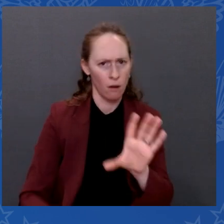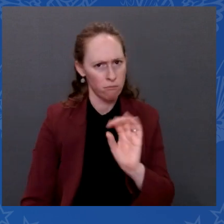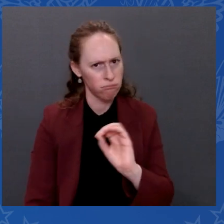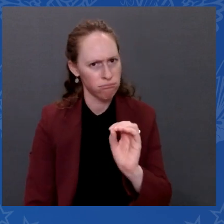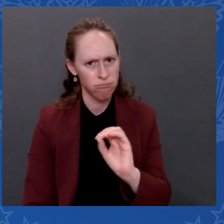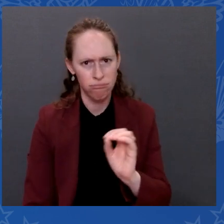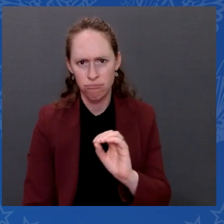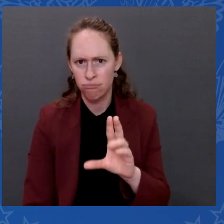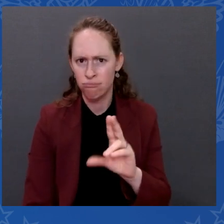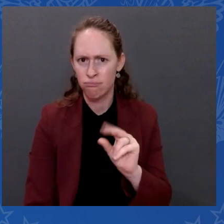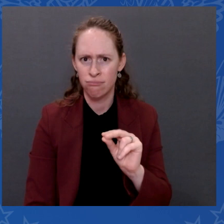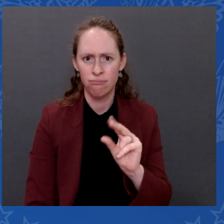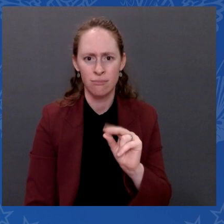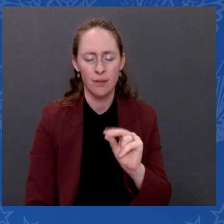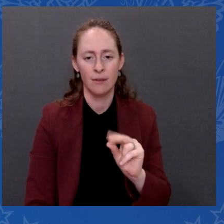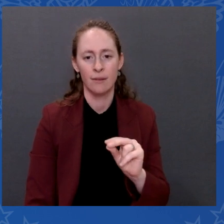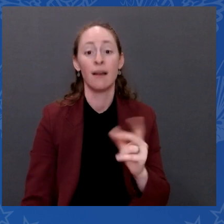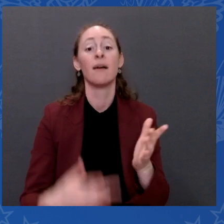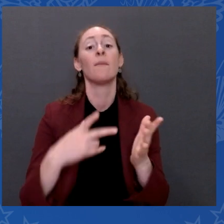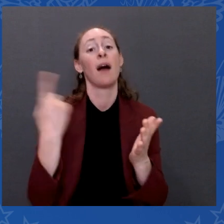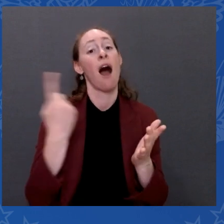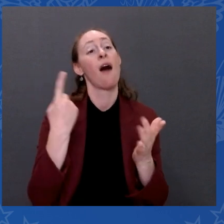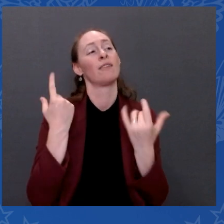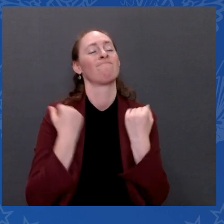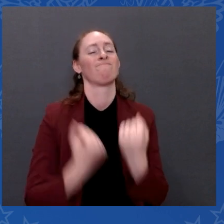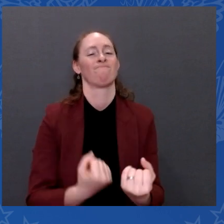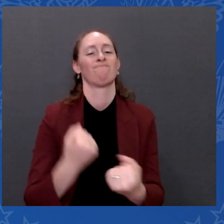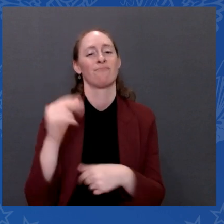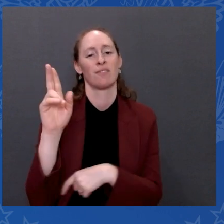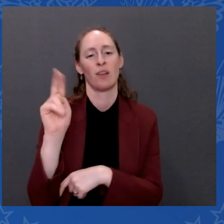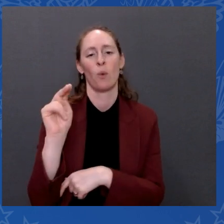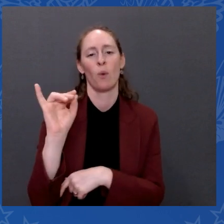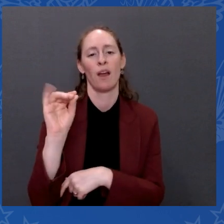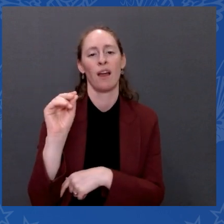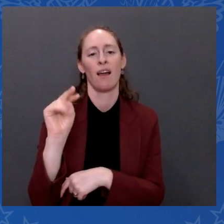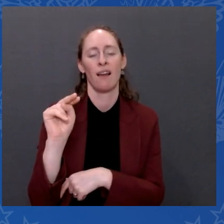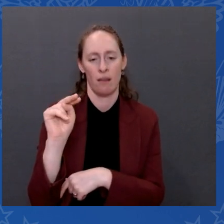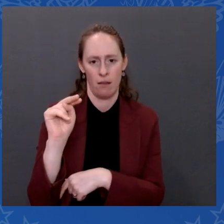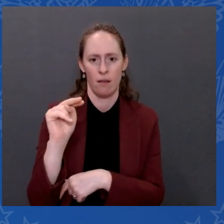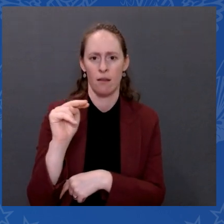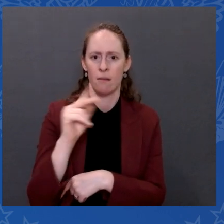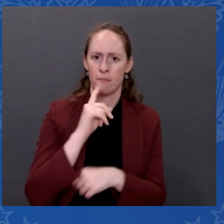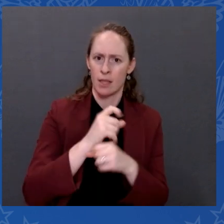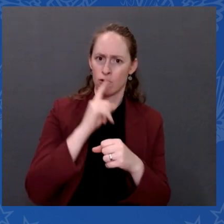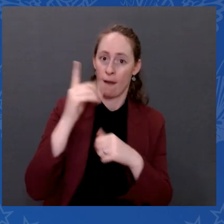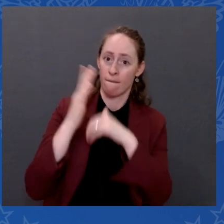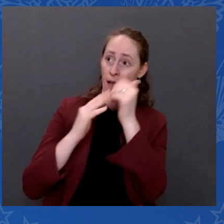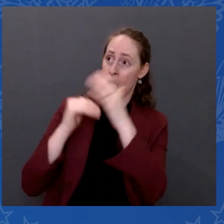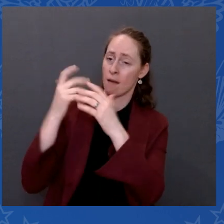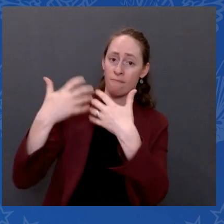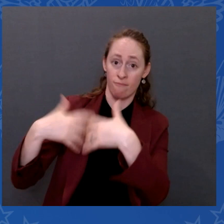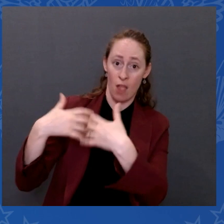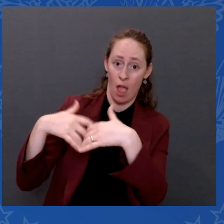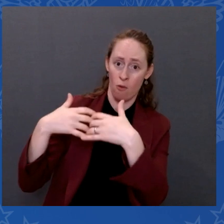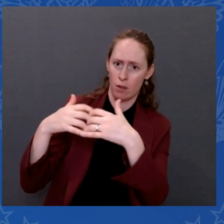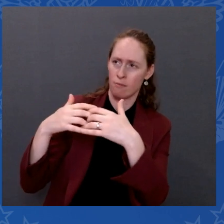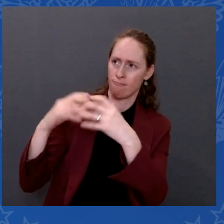to make sure that the factories are built by union labor and that the manufacturing is done by professional union